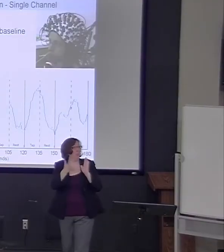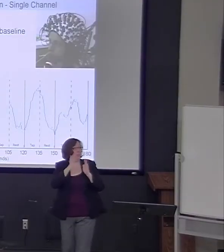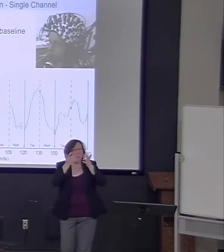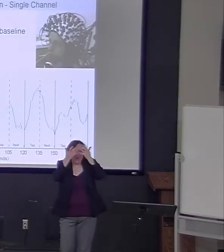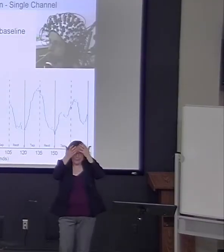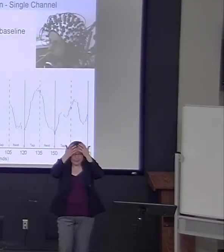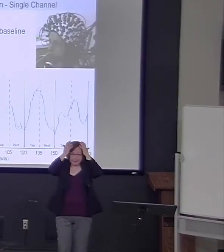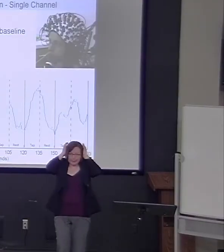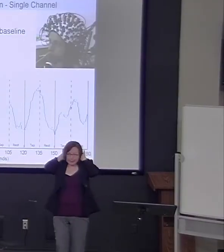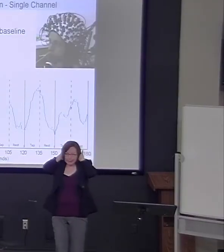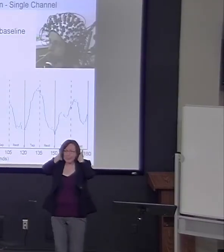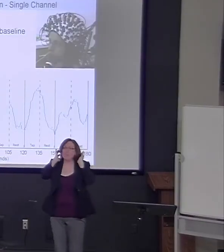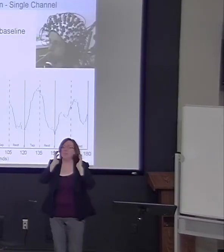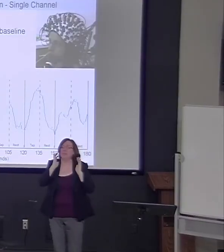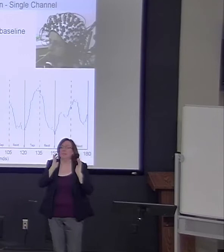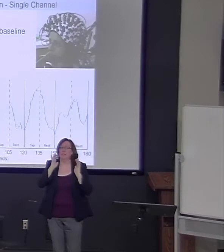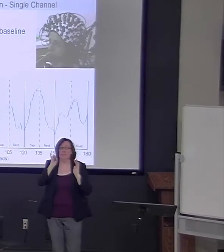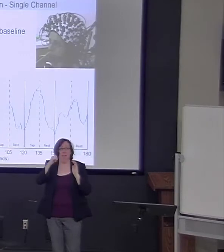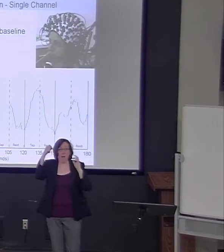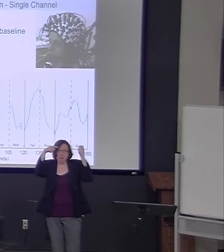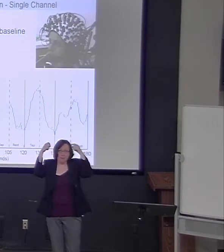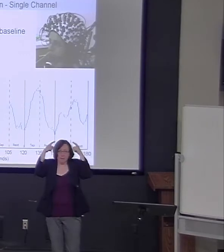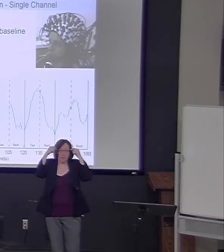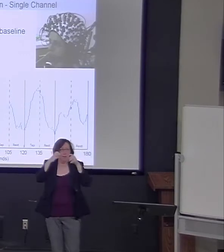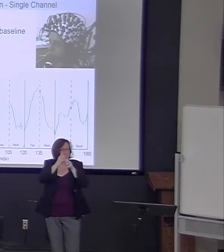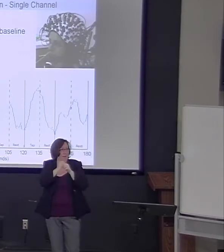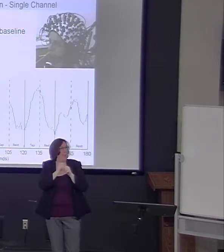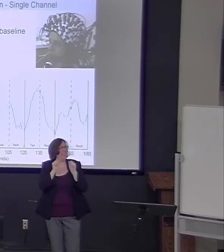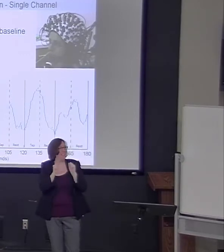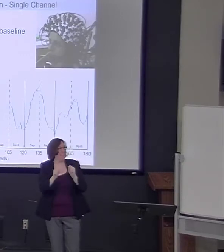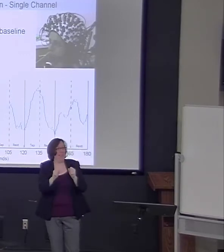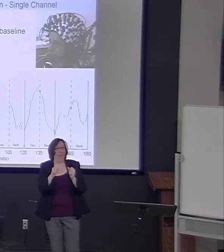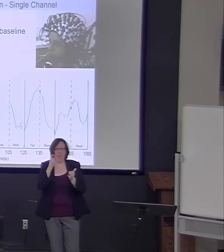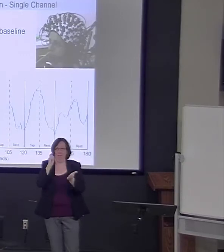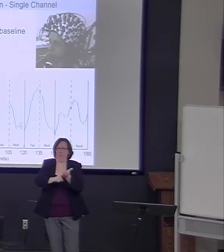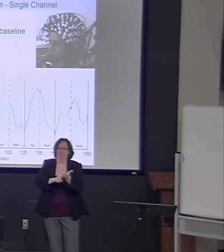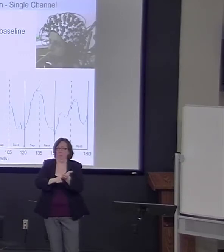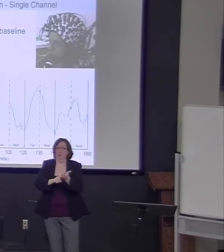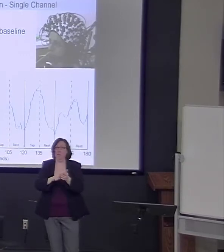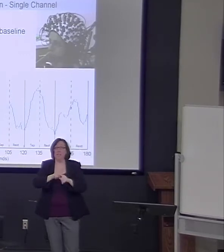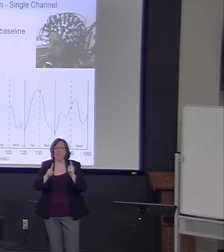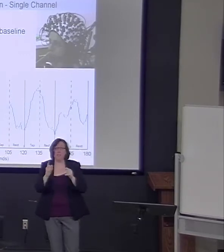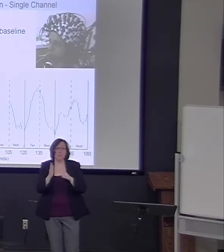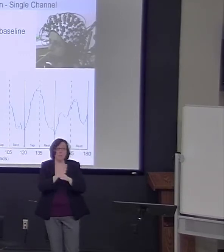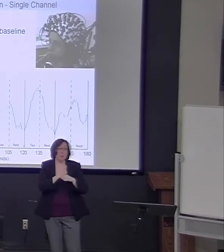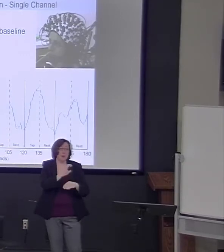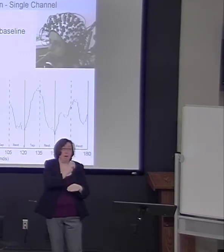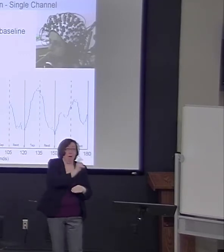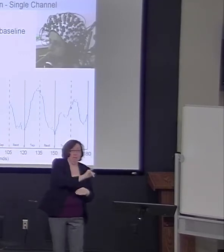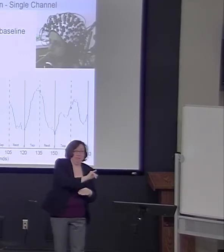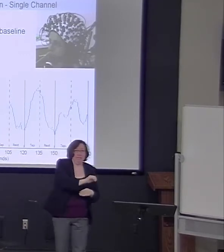quantify the changes in oxy and deoxyhemoglobin, which is our proxy of neural activity.